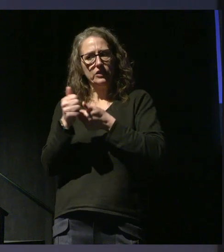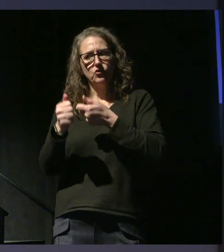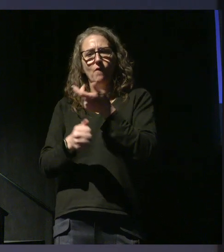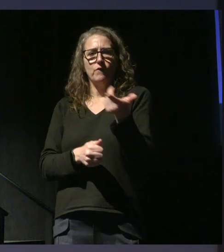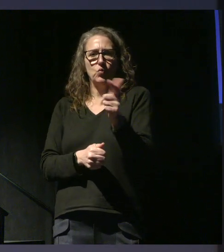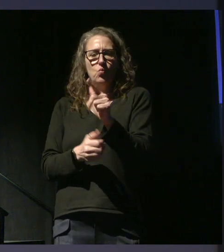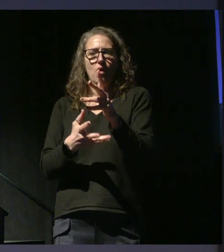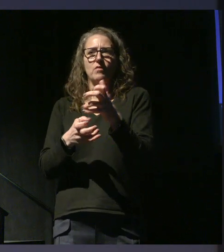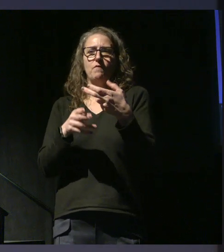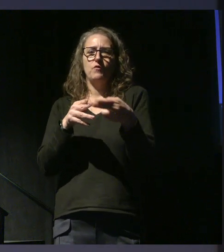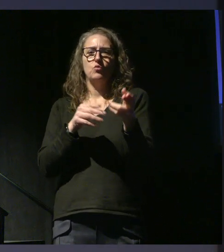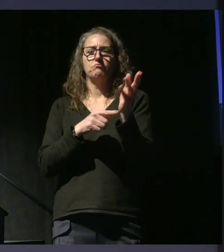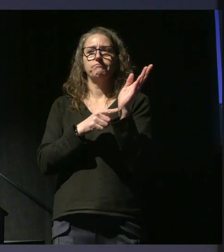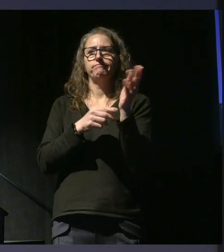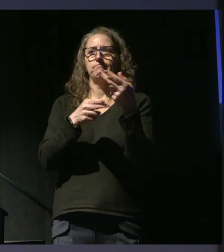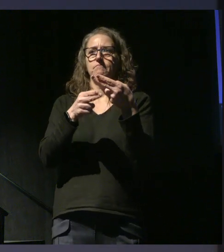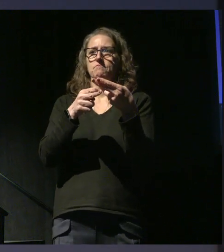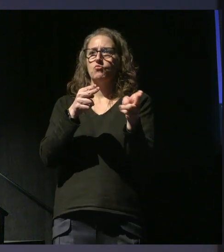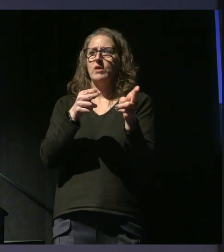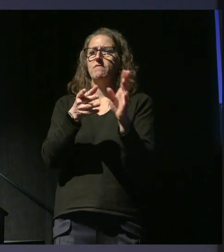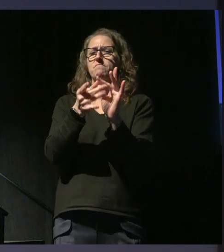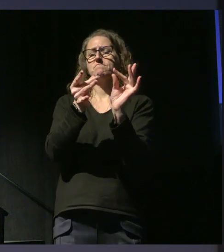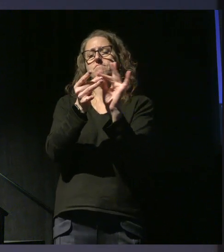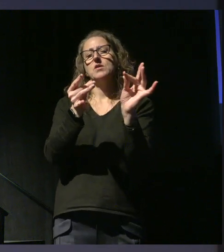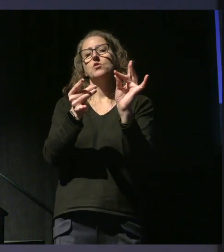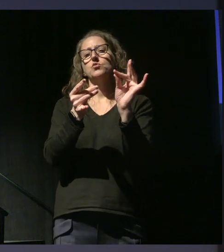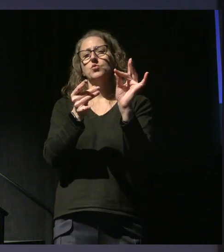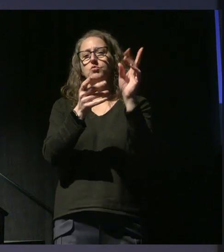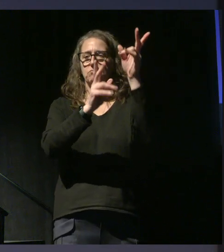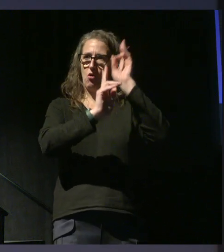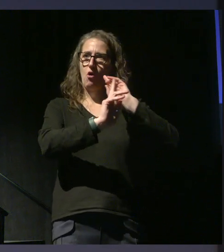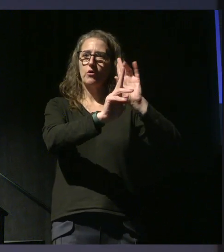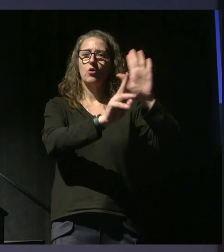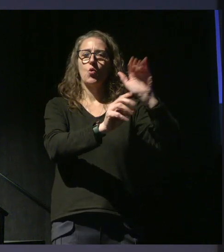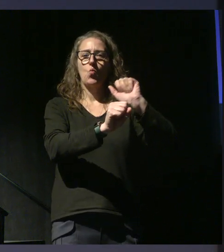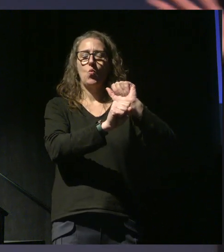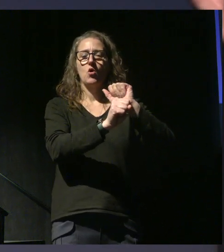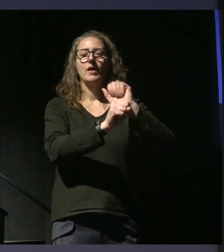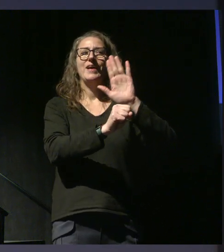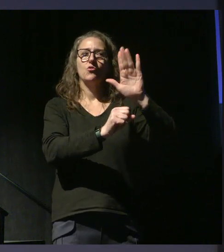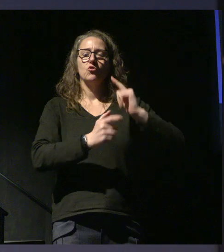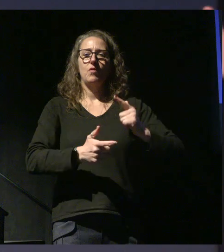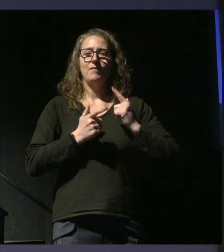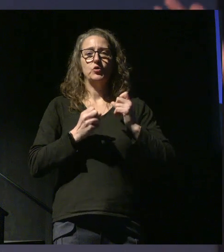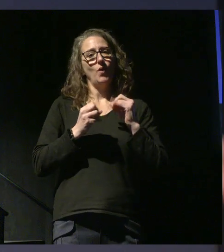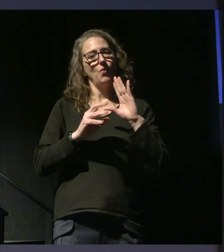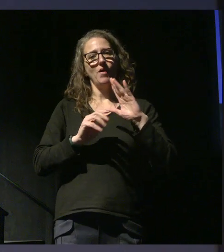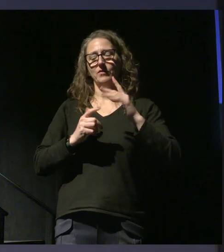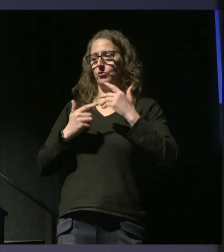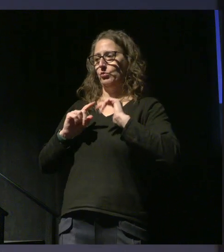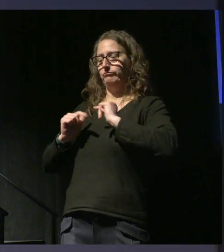and to honor her work and her life, so I just wanted to give you both the chance to do that.